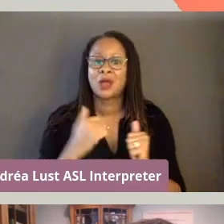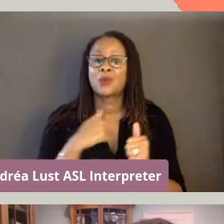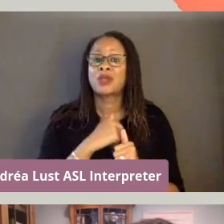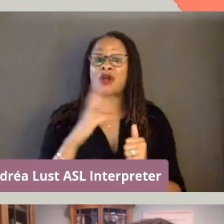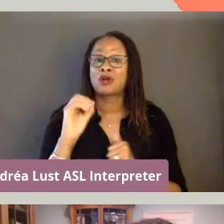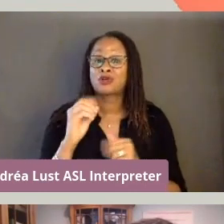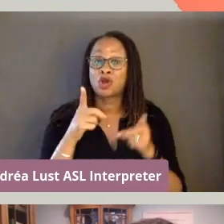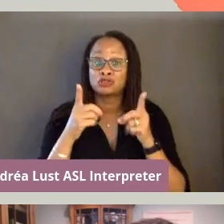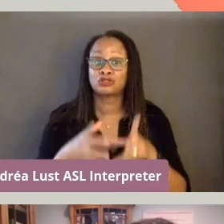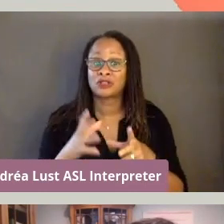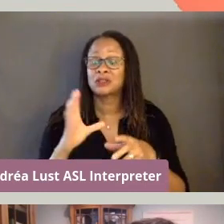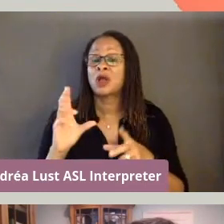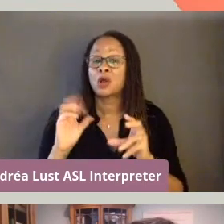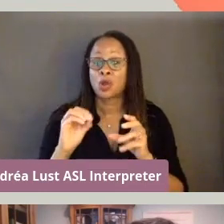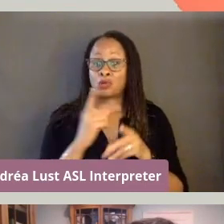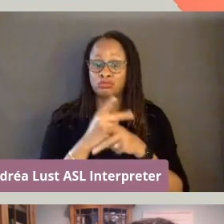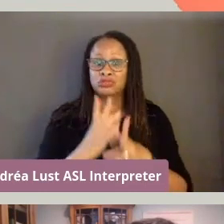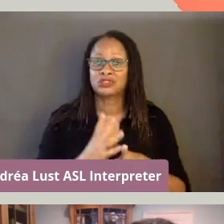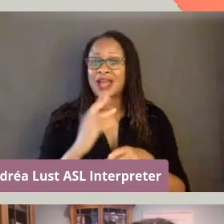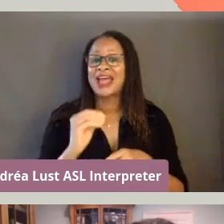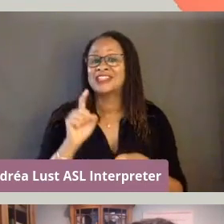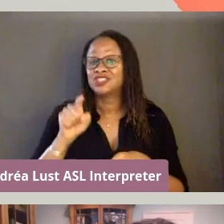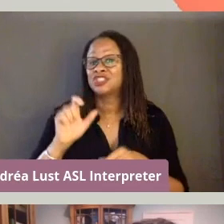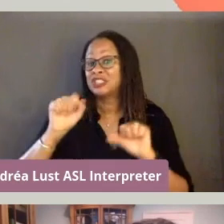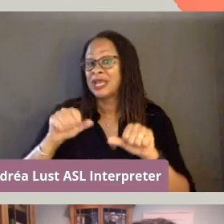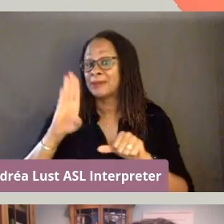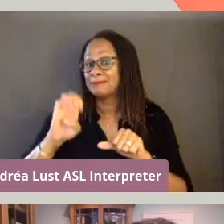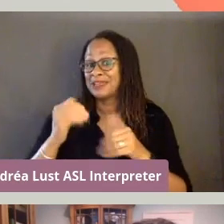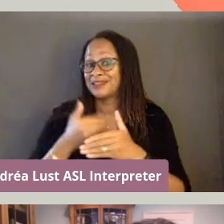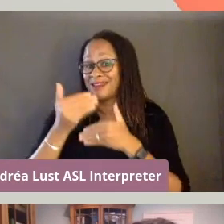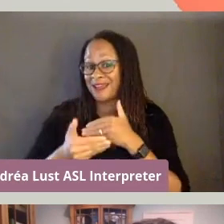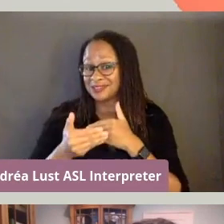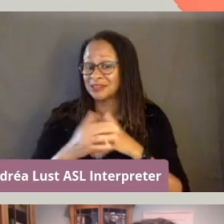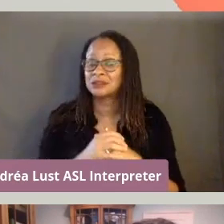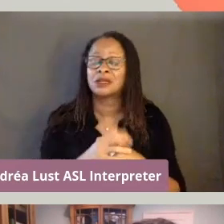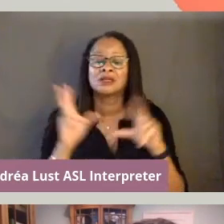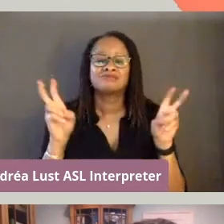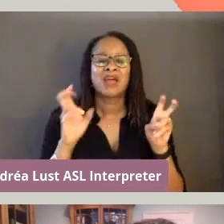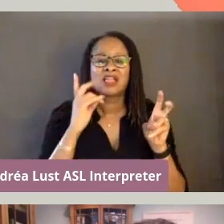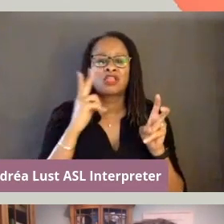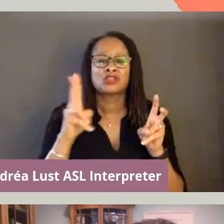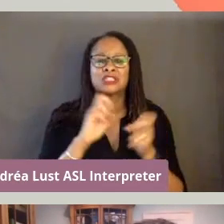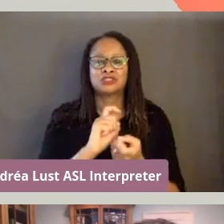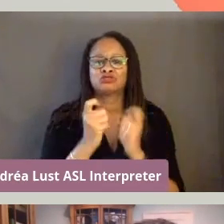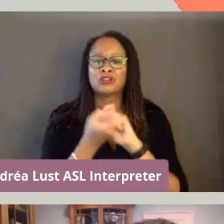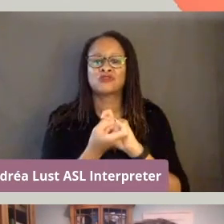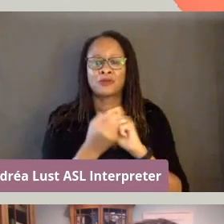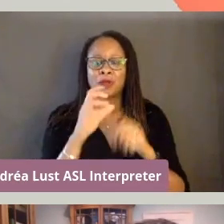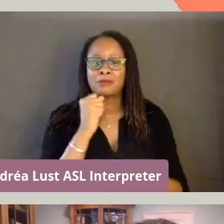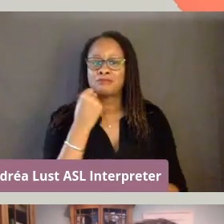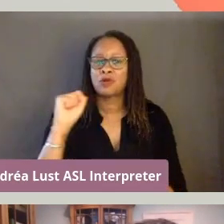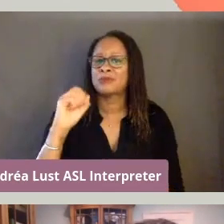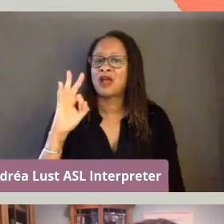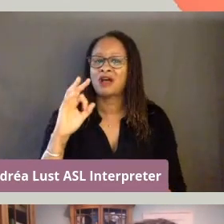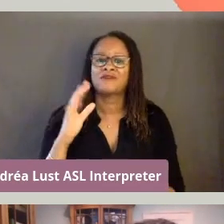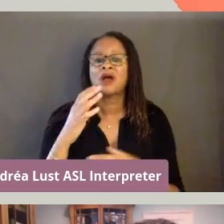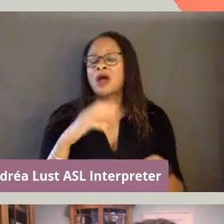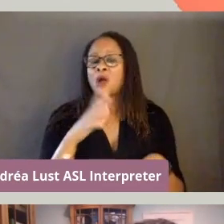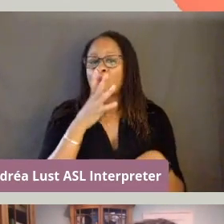and co-producers of And She Could Be Next, which looks at a transformative movement of women of color in American politics.